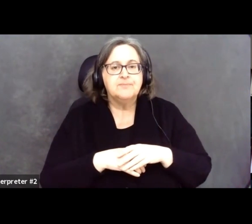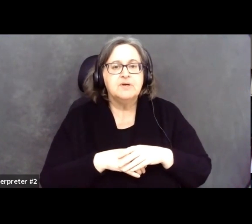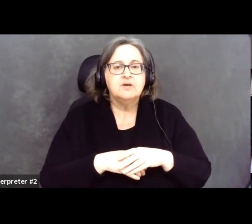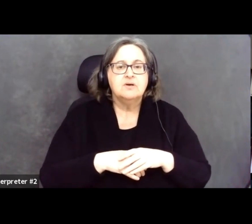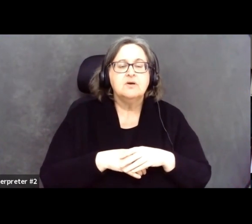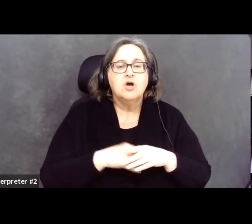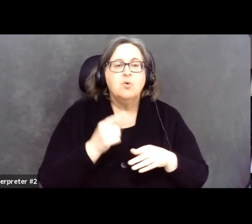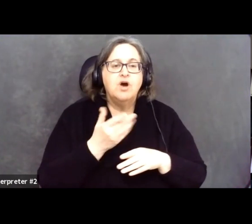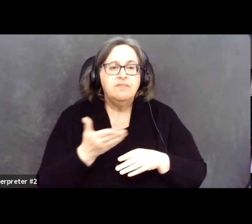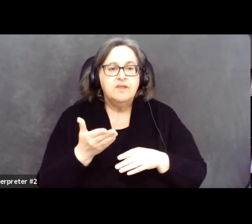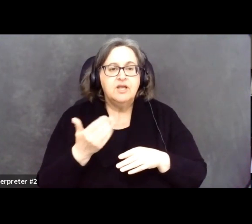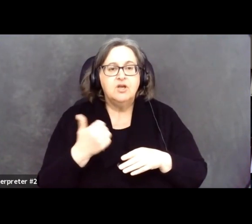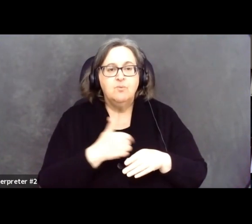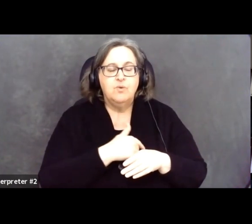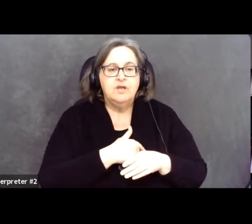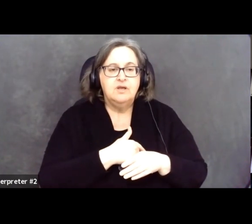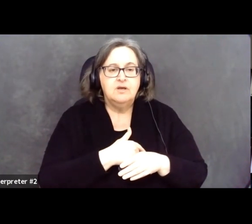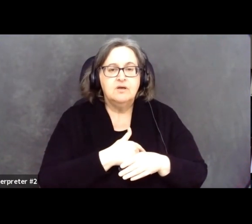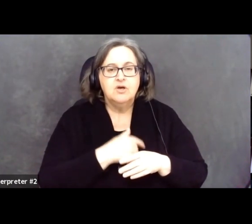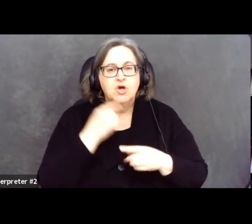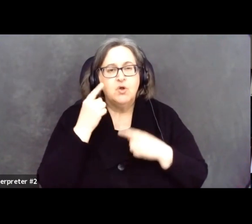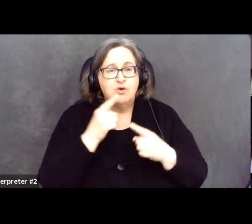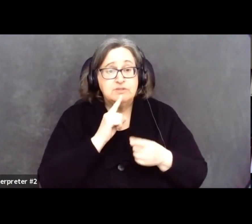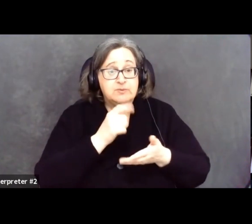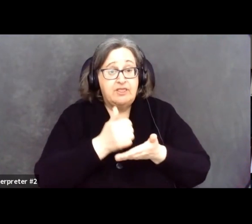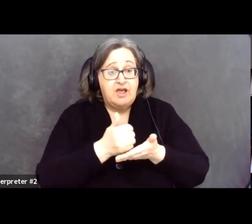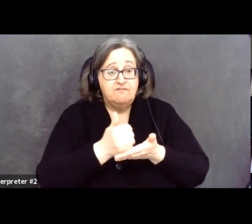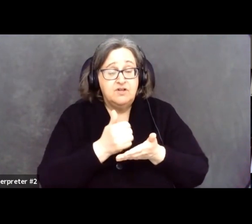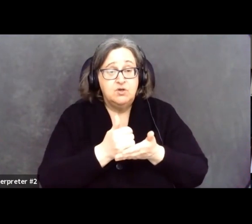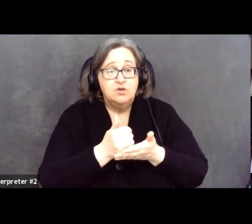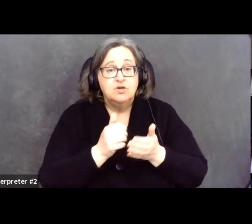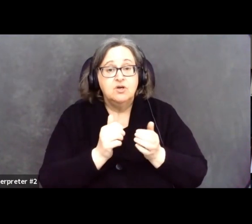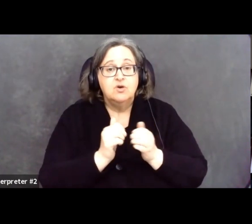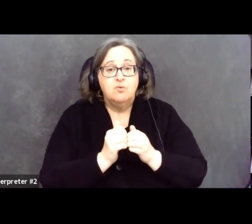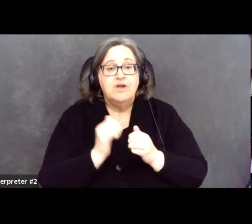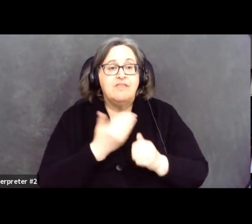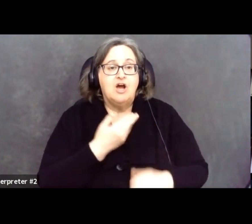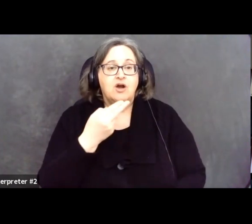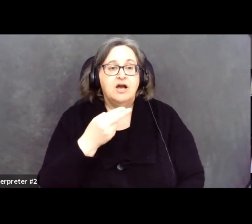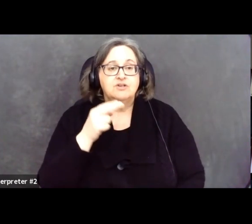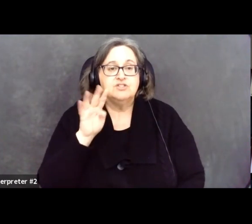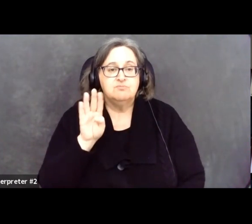things that we thought was helpful in our house before this was the accommodation law we have.